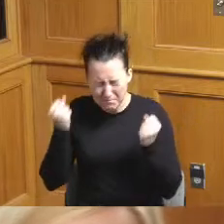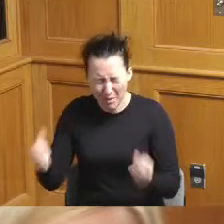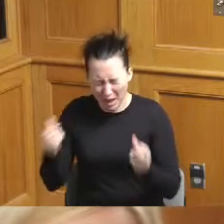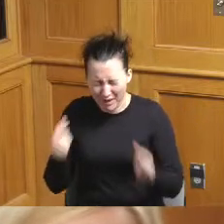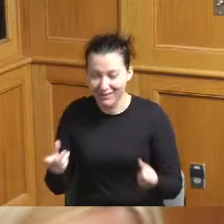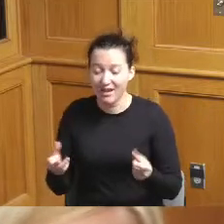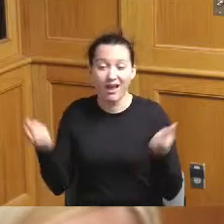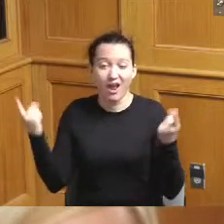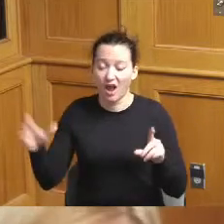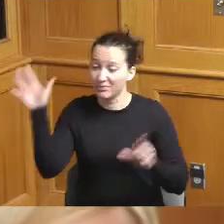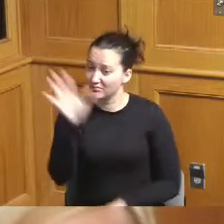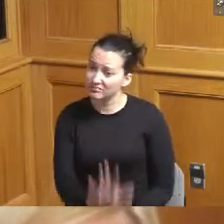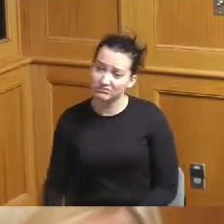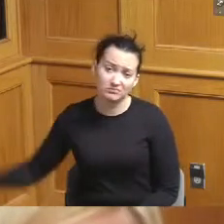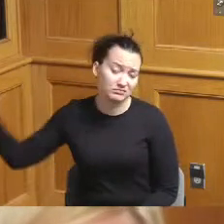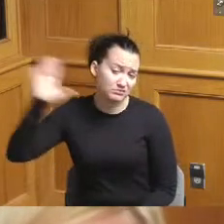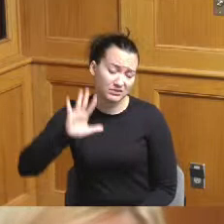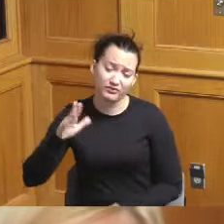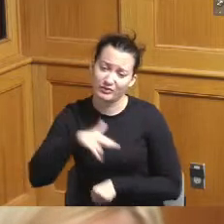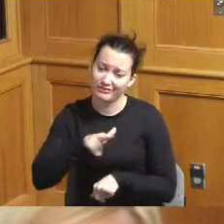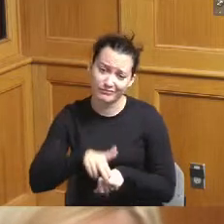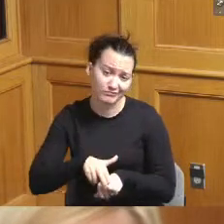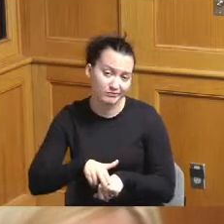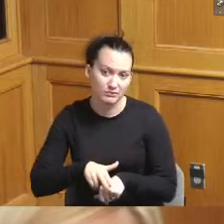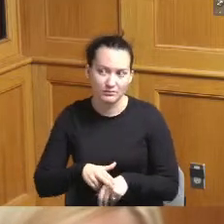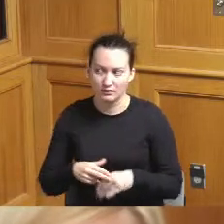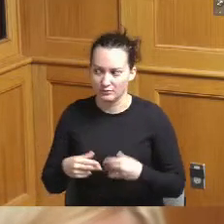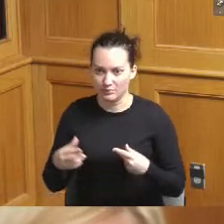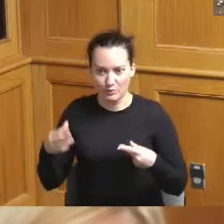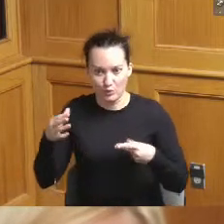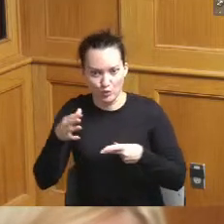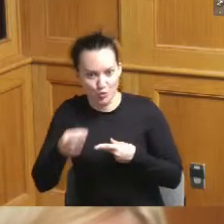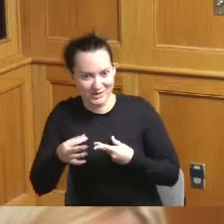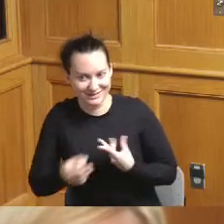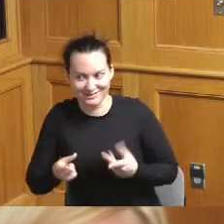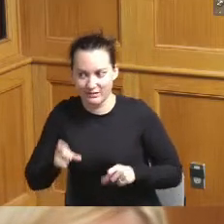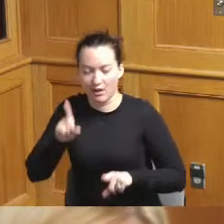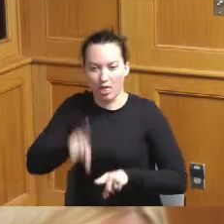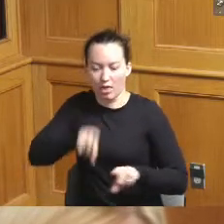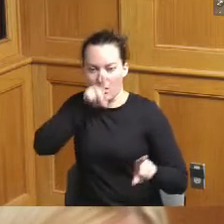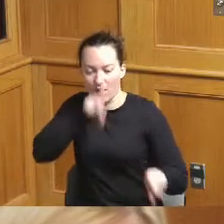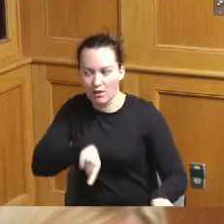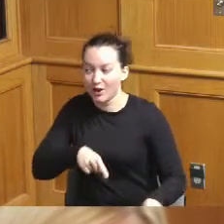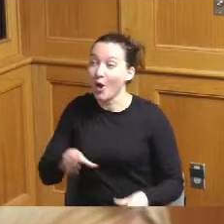nationally but we don't have a choice whether or not to respond to a public records request